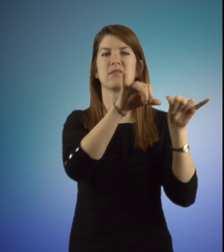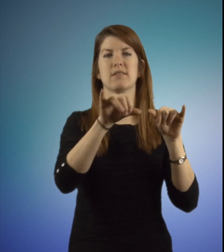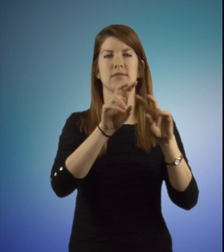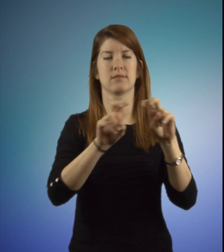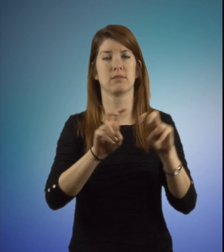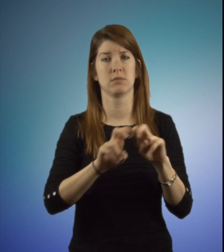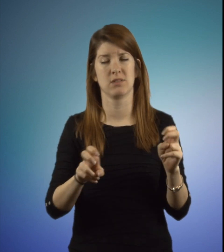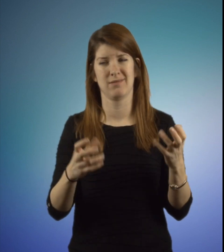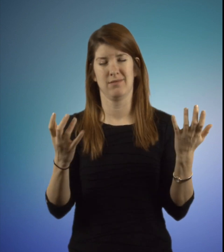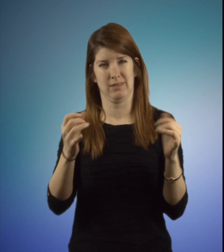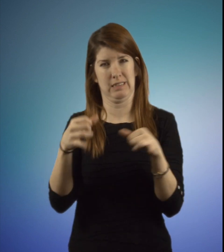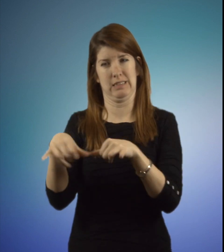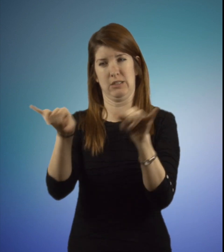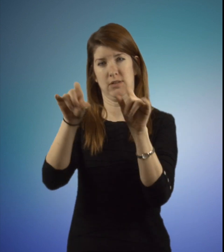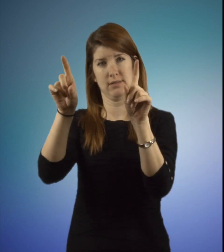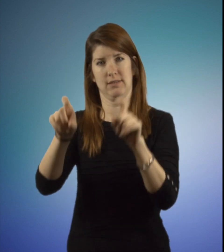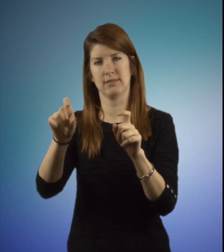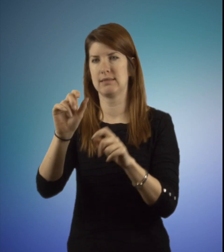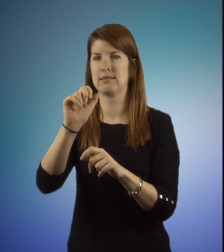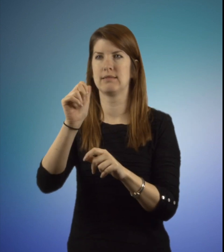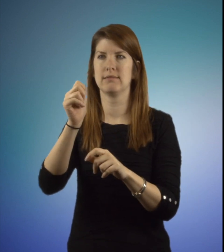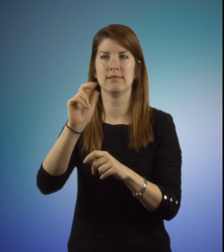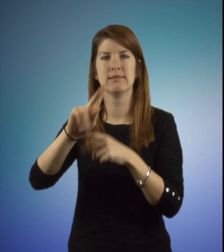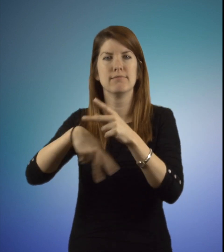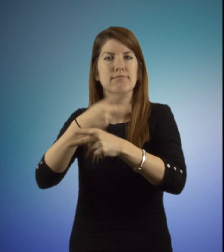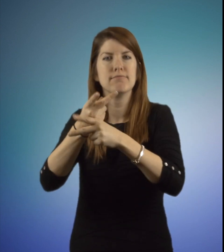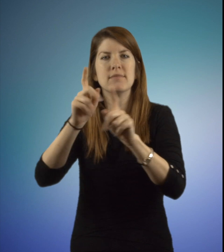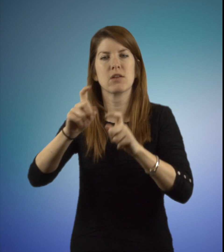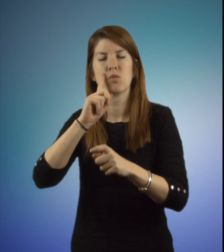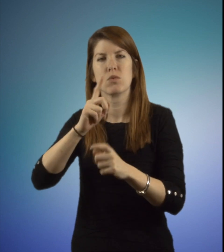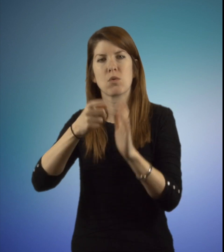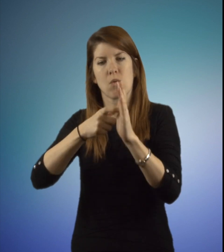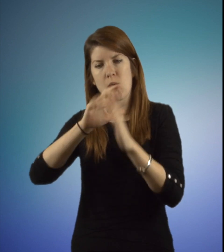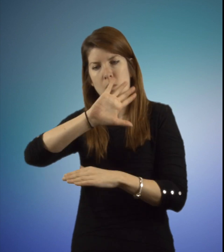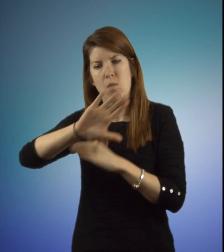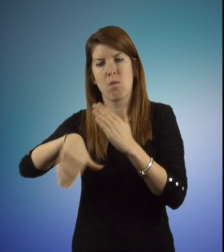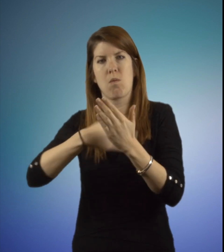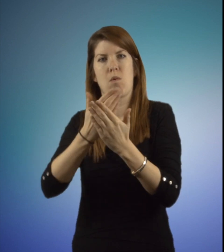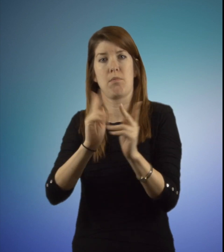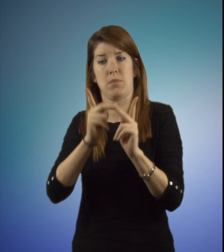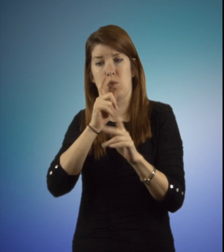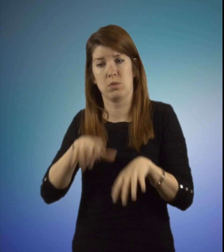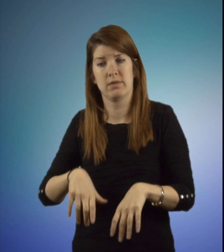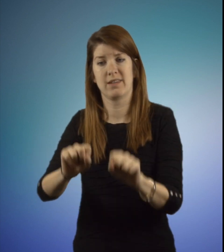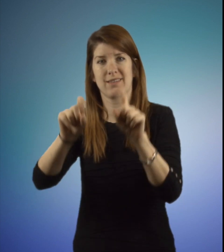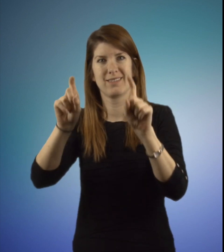and a standardized test is any form of a test that requires all the test-takers